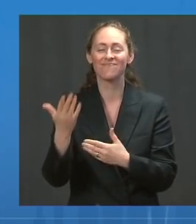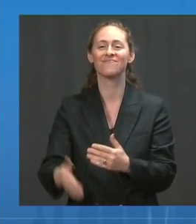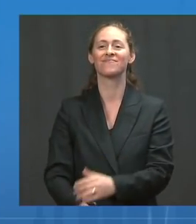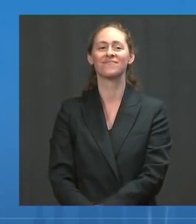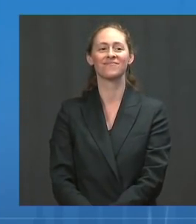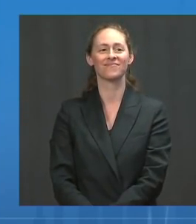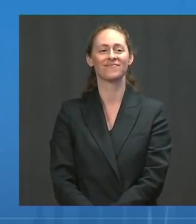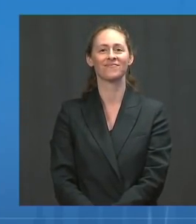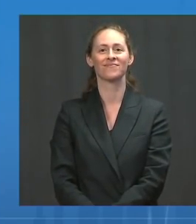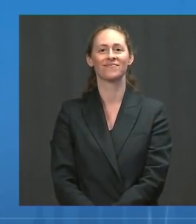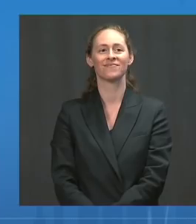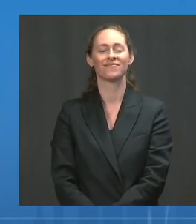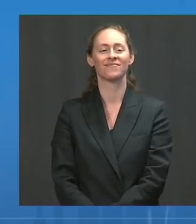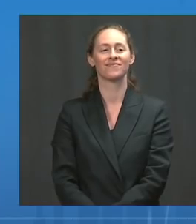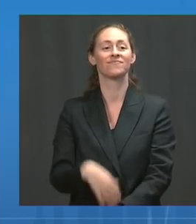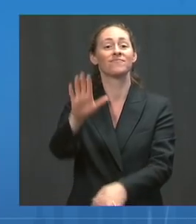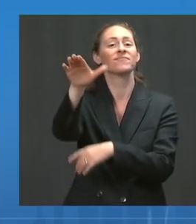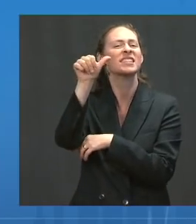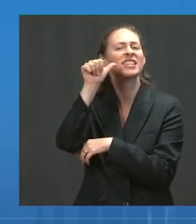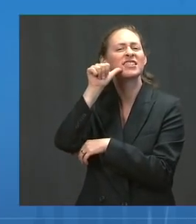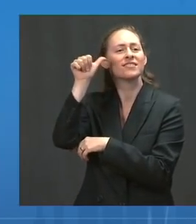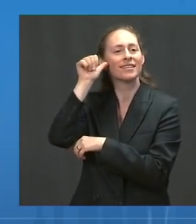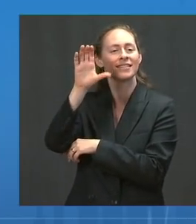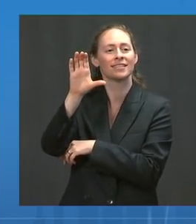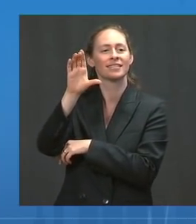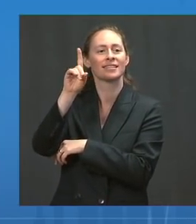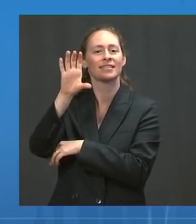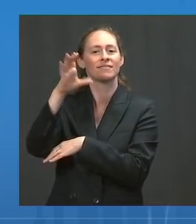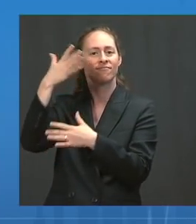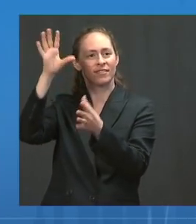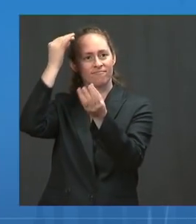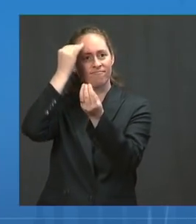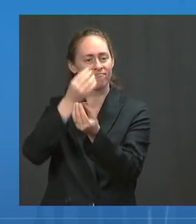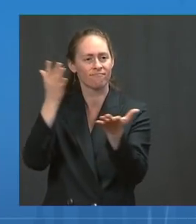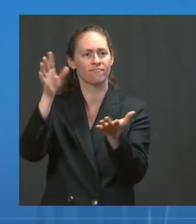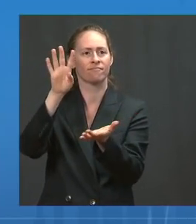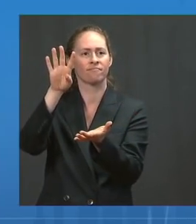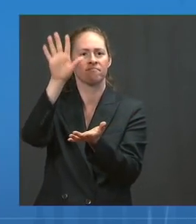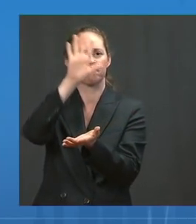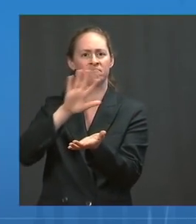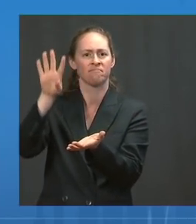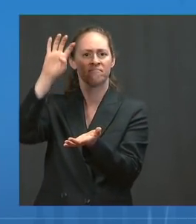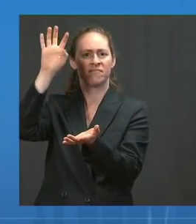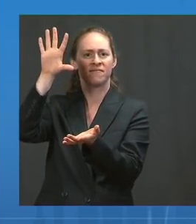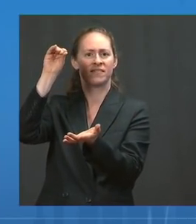Yesterday, CDC reported 46,318 new cases of COVID-19.